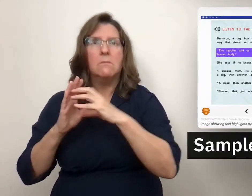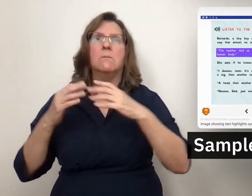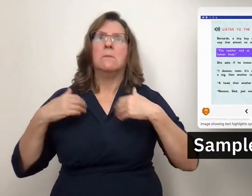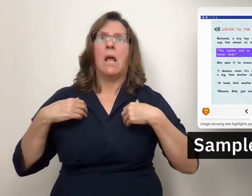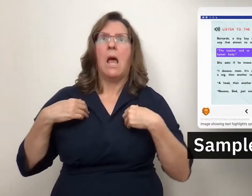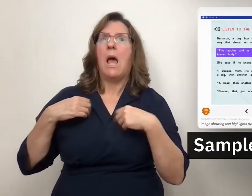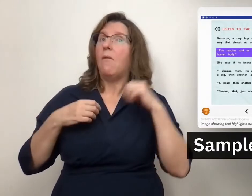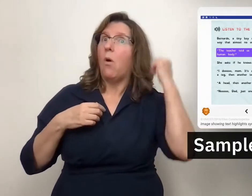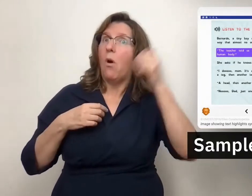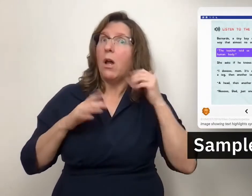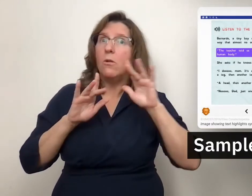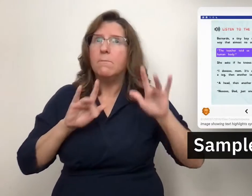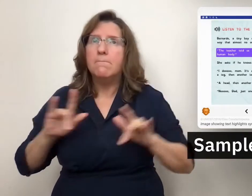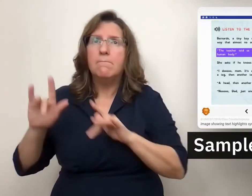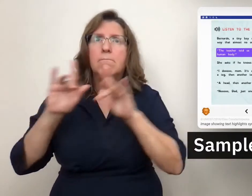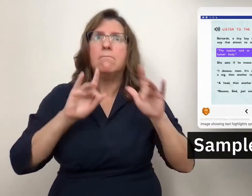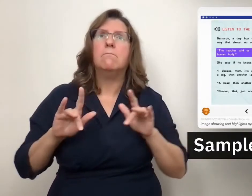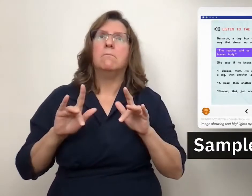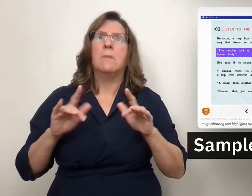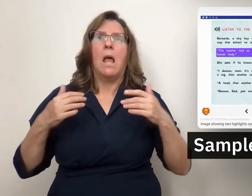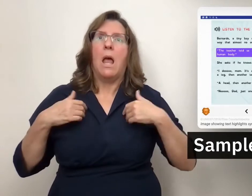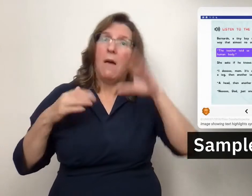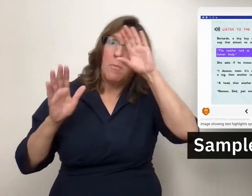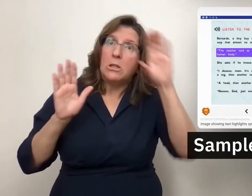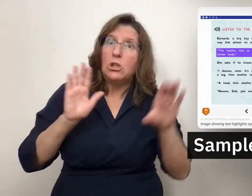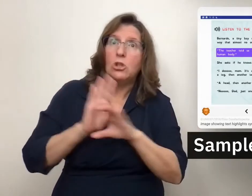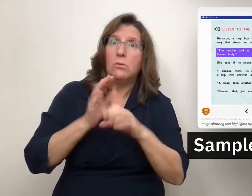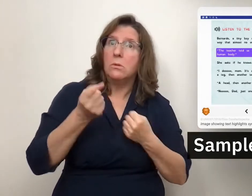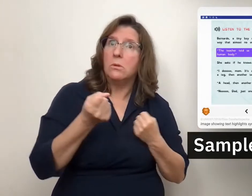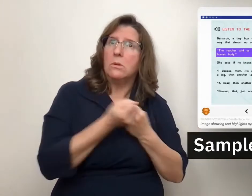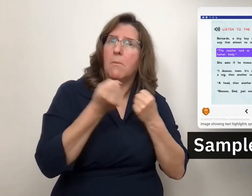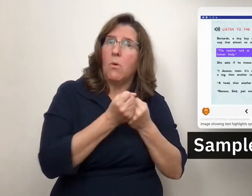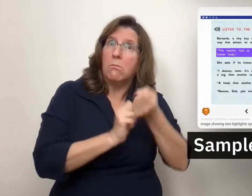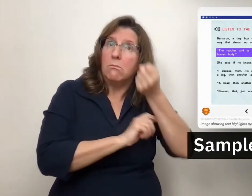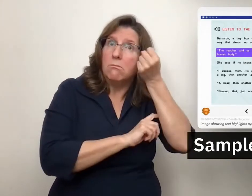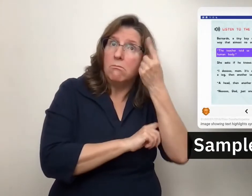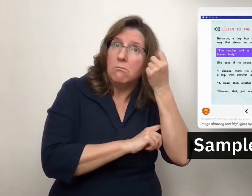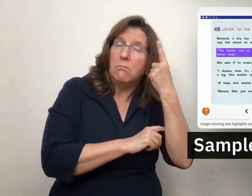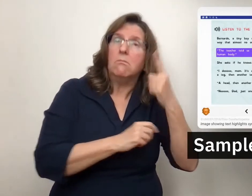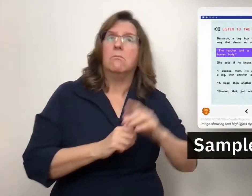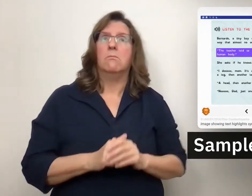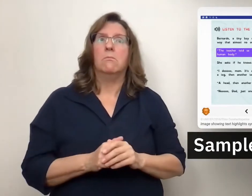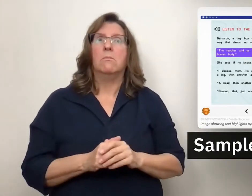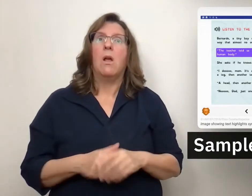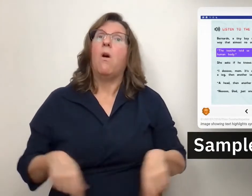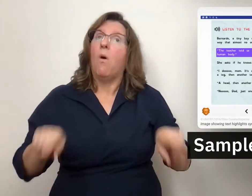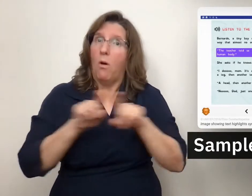It has text, it has audio track, it has images to aid comprehension.